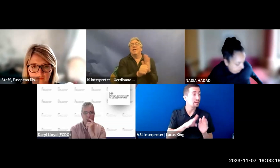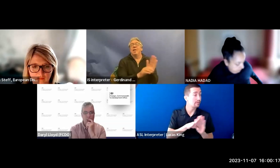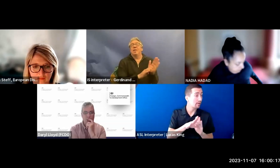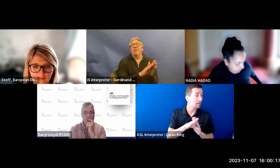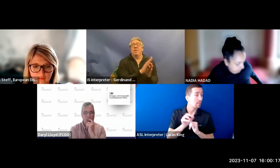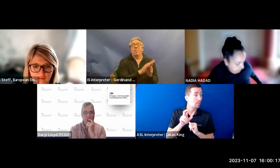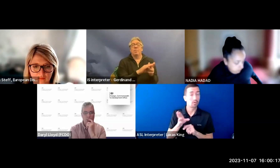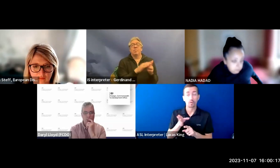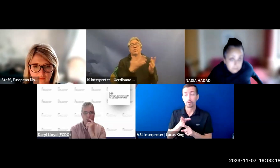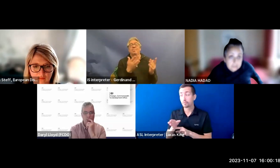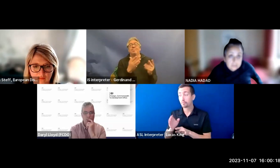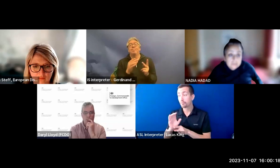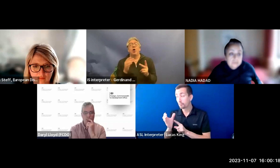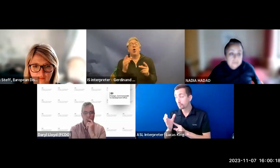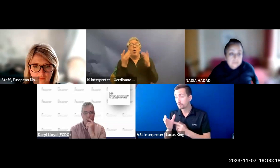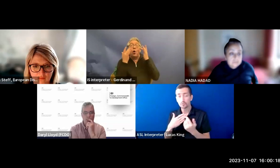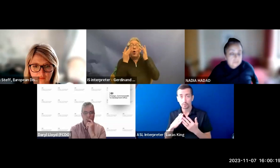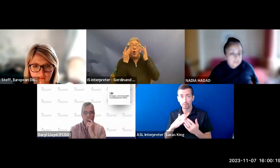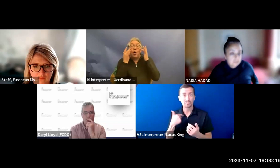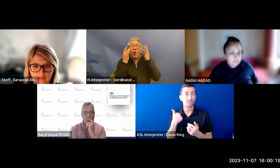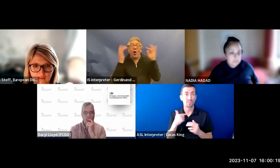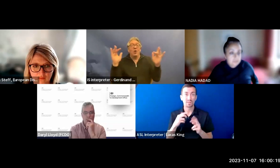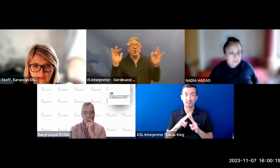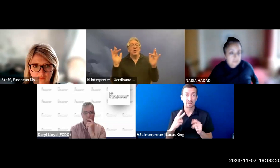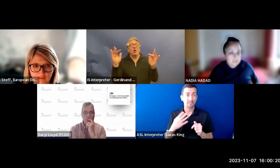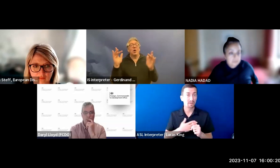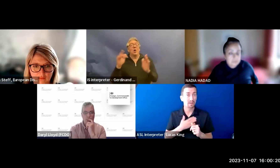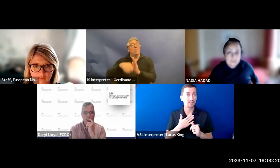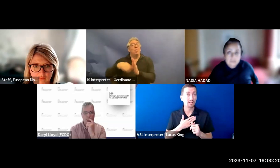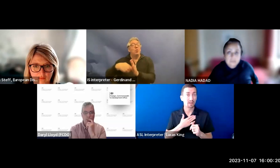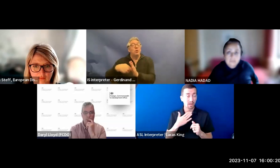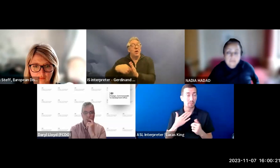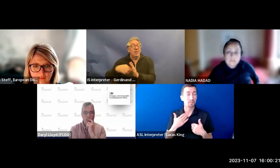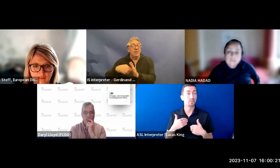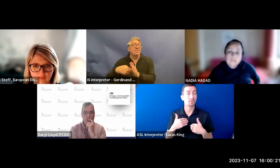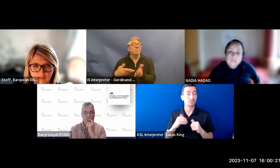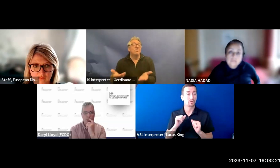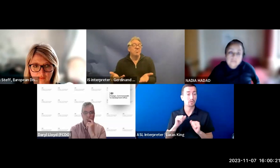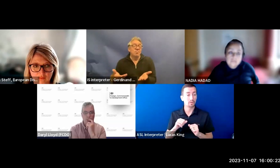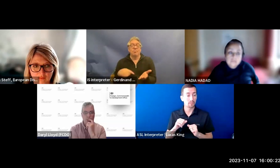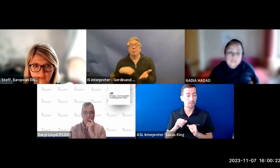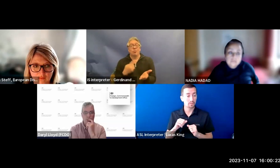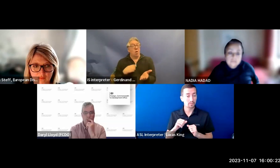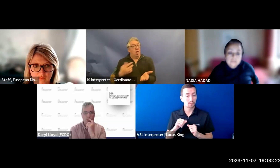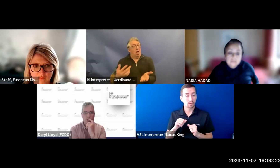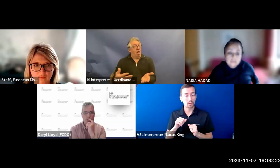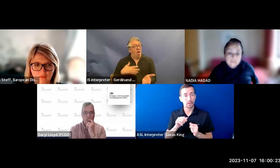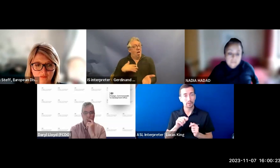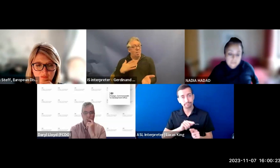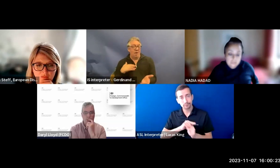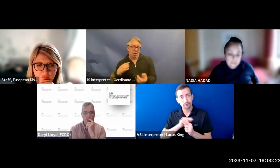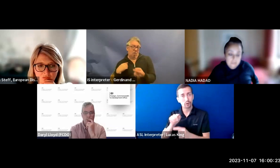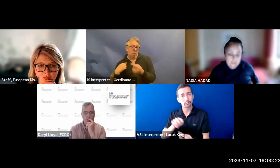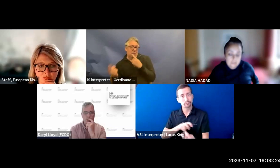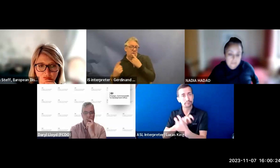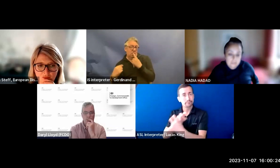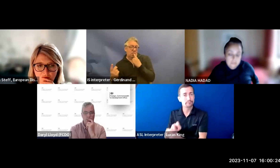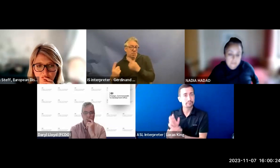we are very happy to be able to go and talk to some of the partners and members